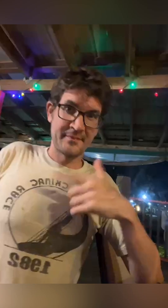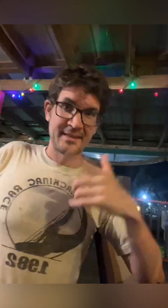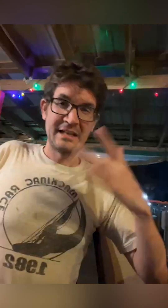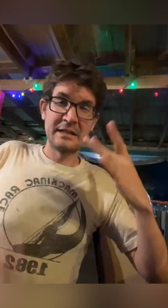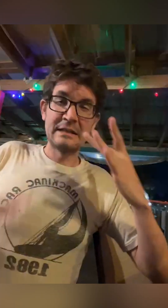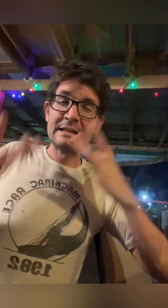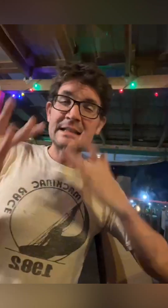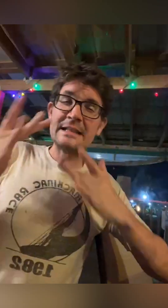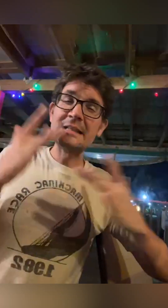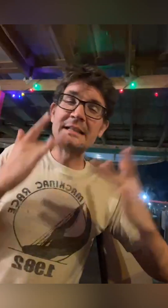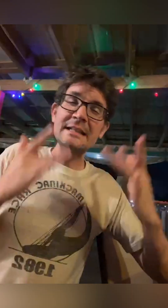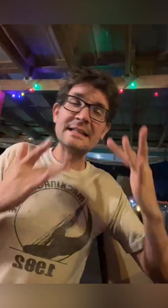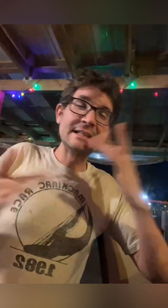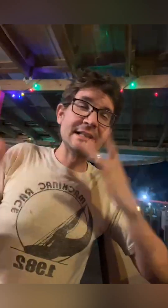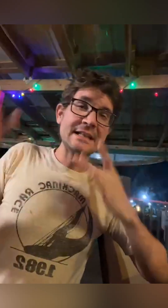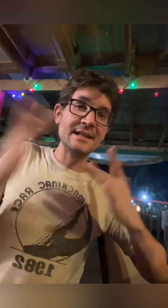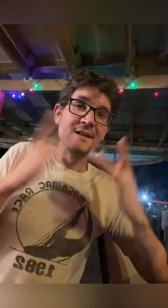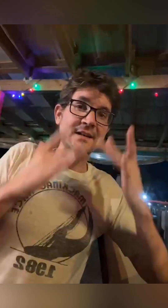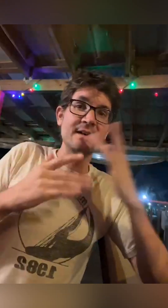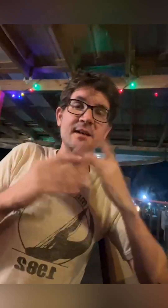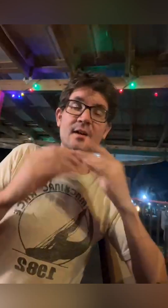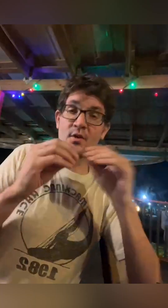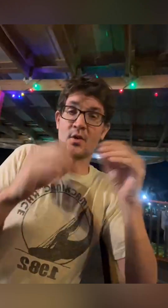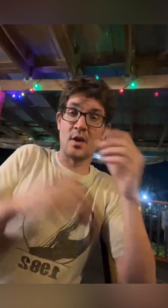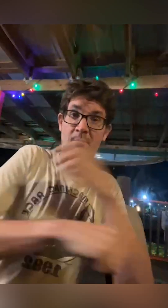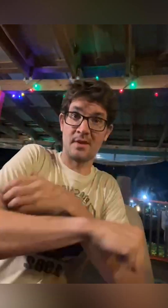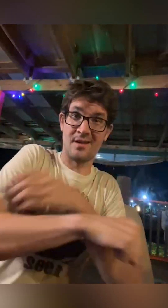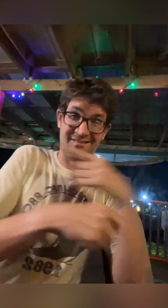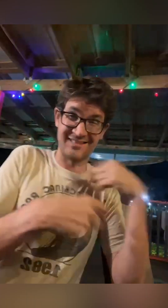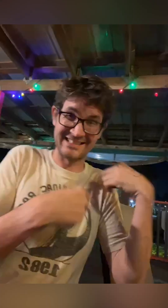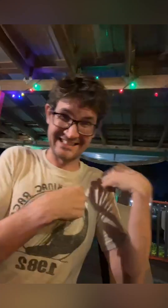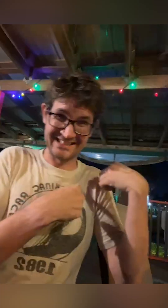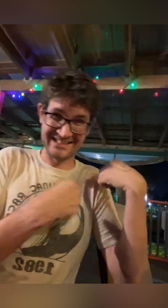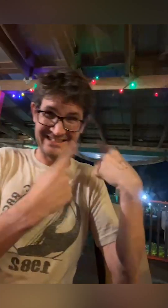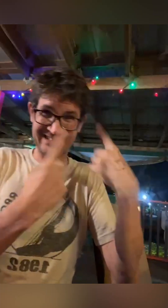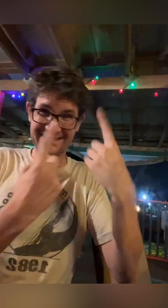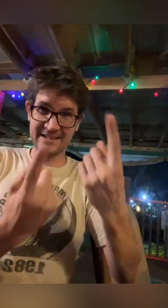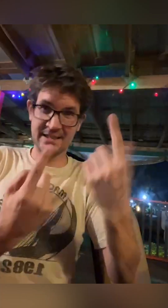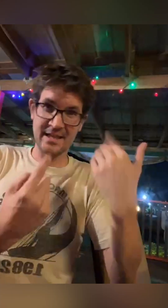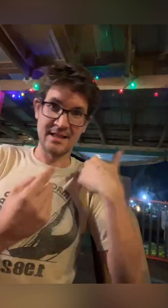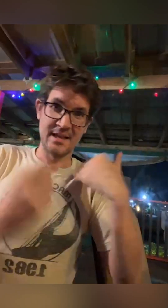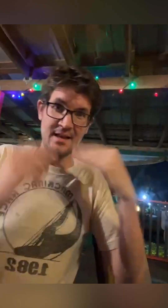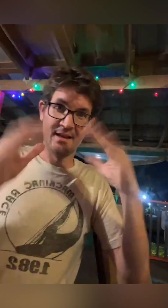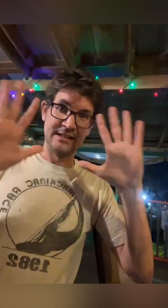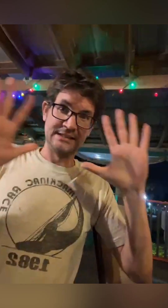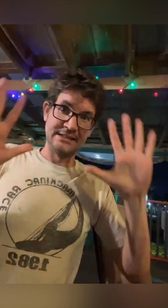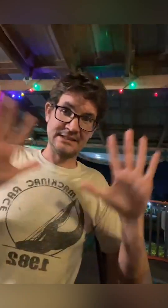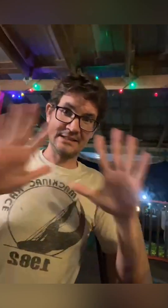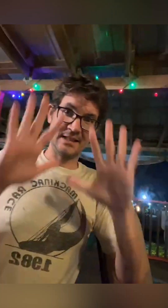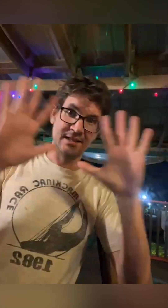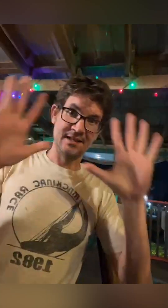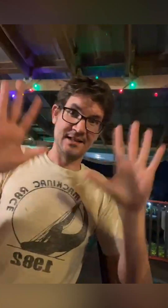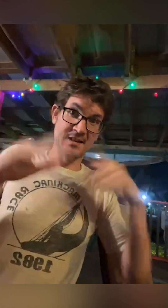I’ve pretty much had zero power since last Sunday.